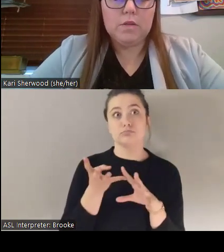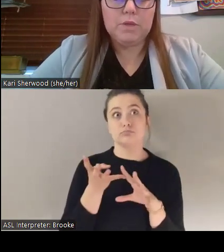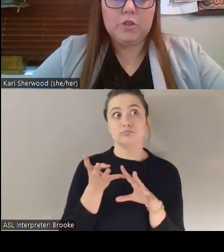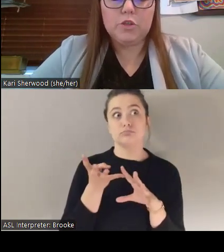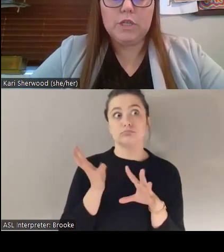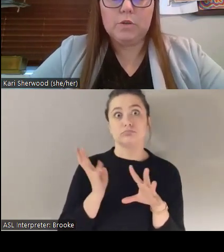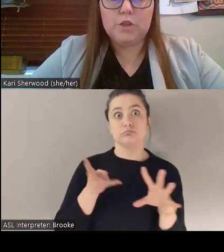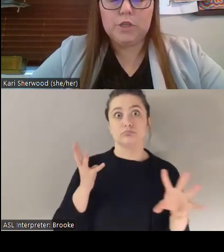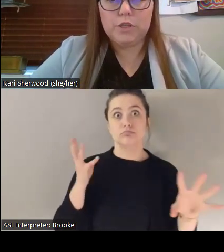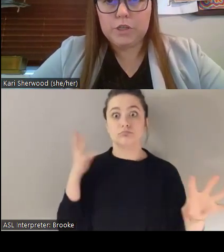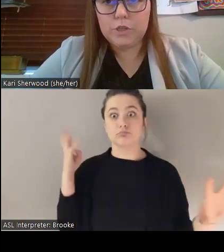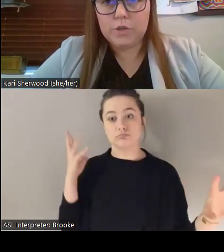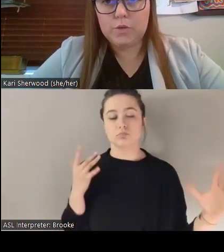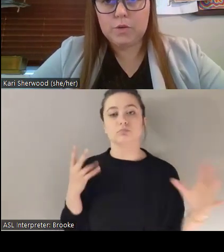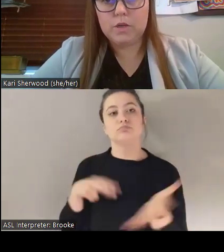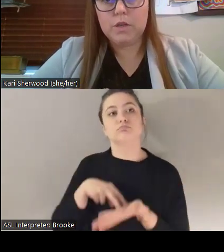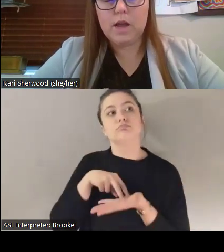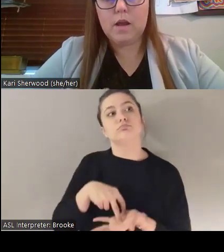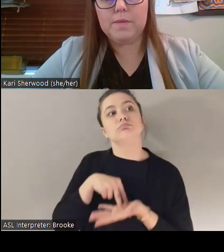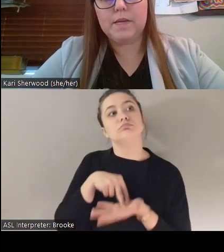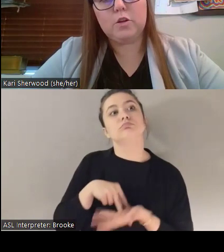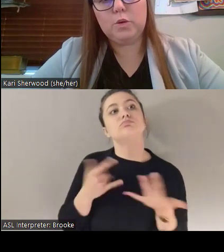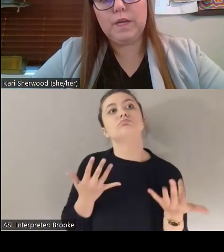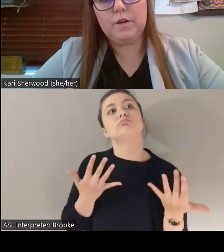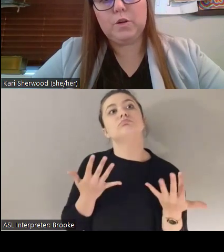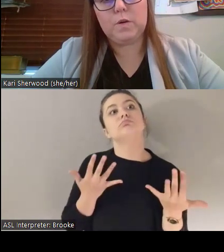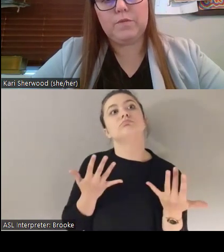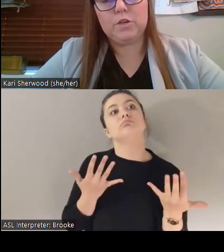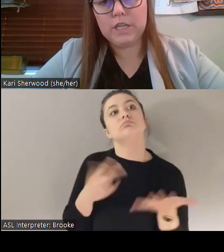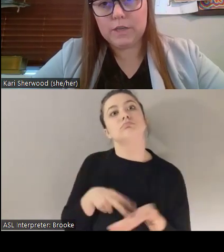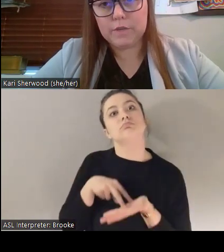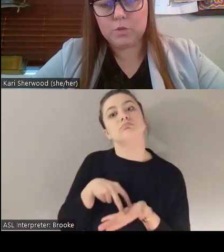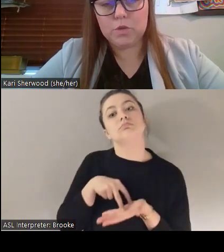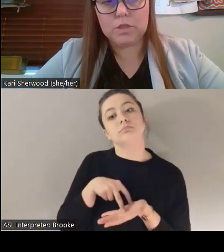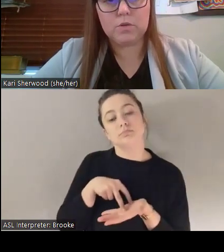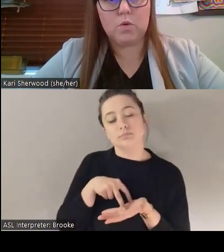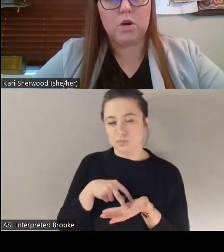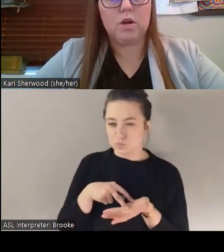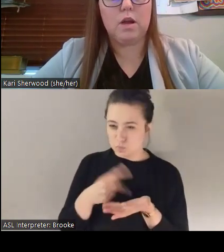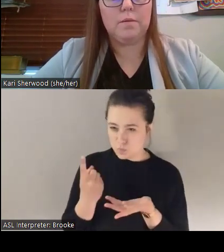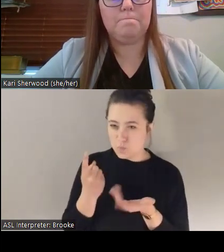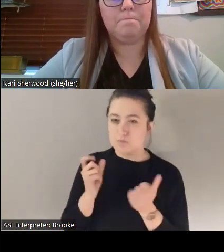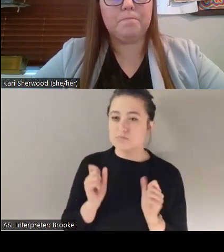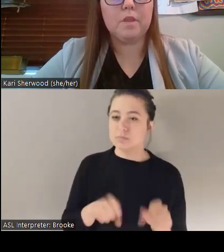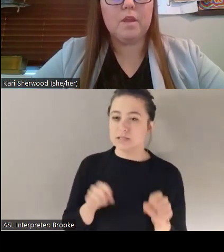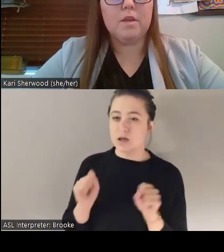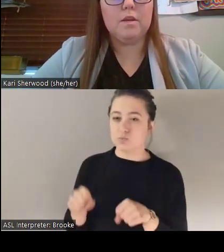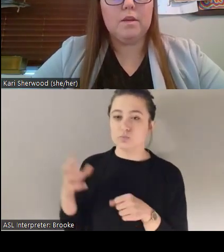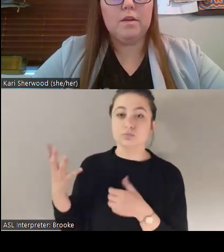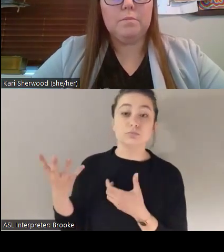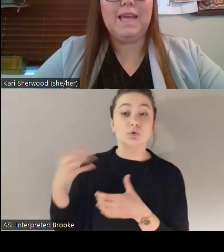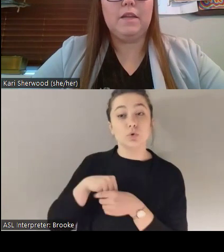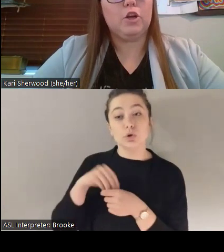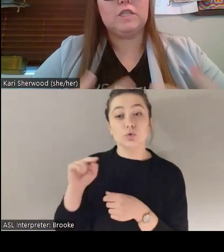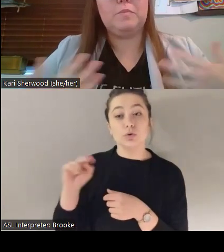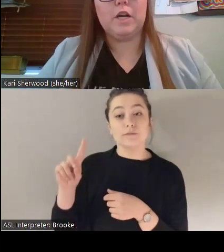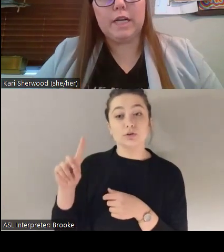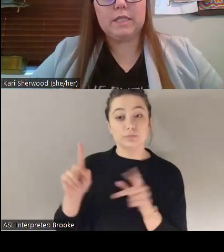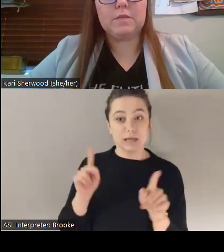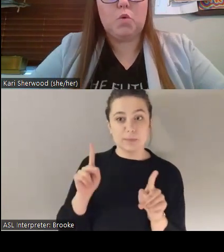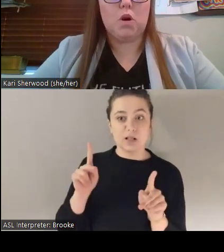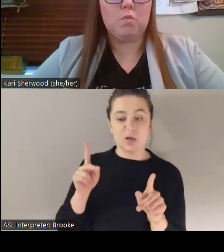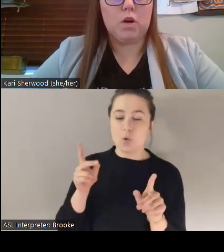one potential solution to including neurodivergent individuals or making their experience more